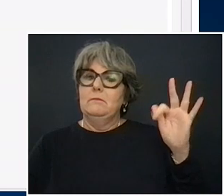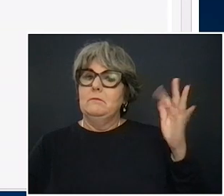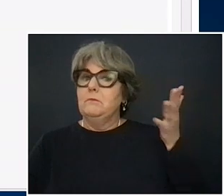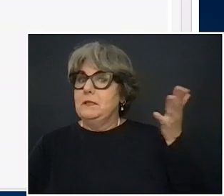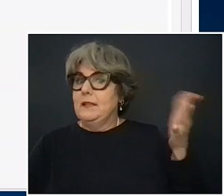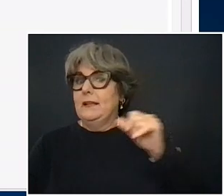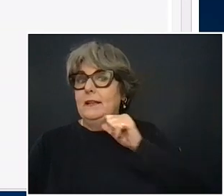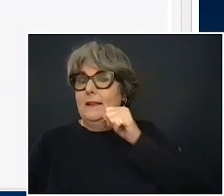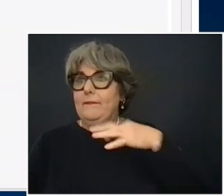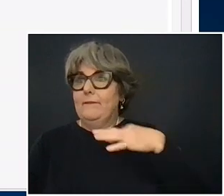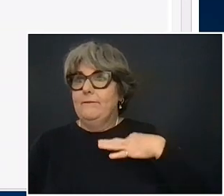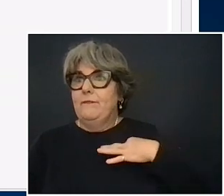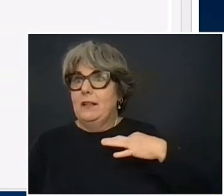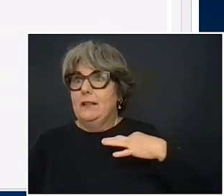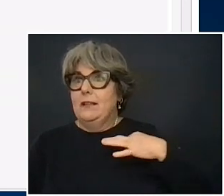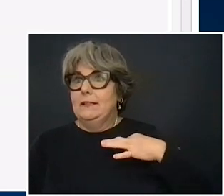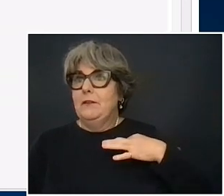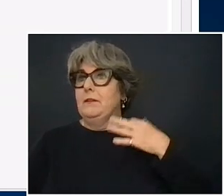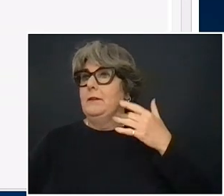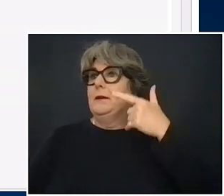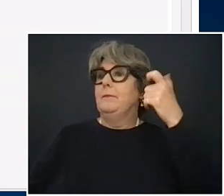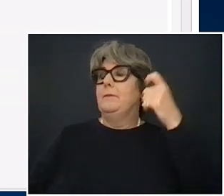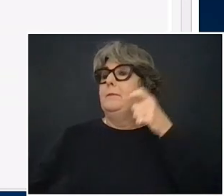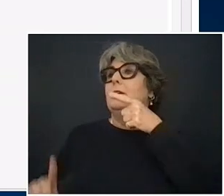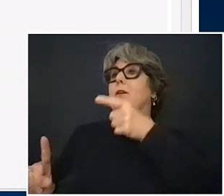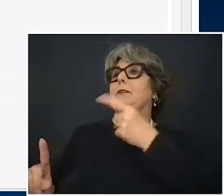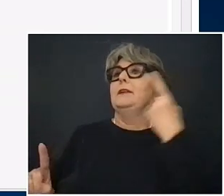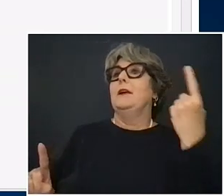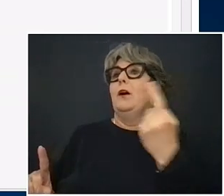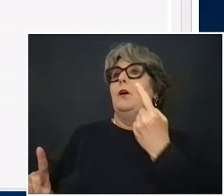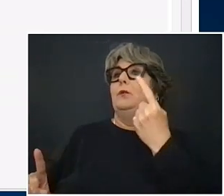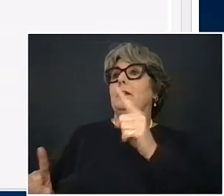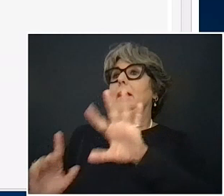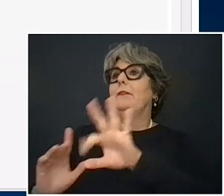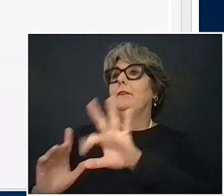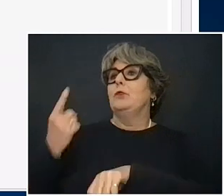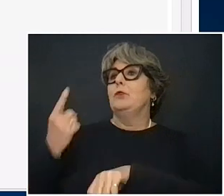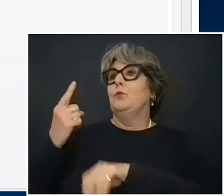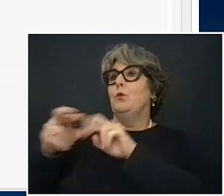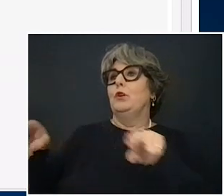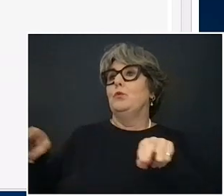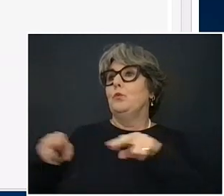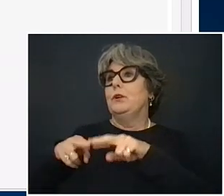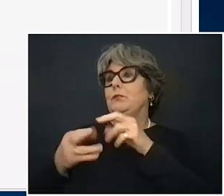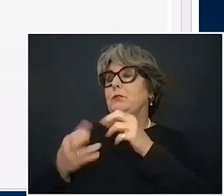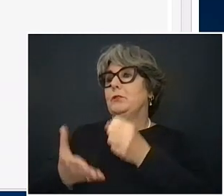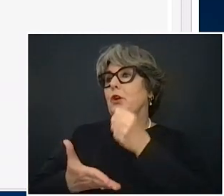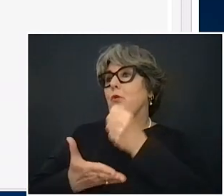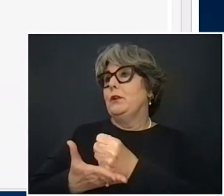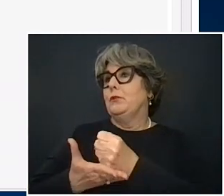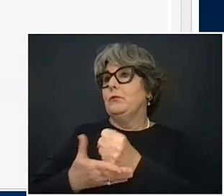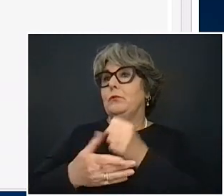Because institutions really had only a choice of one regional accreditor or a national accreditor that was historically